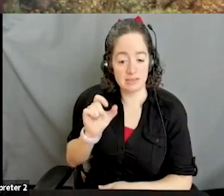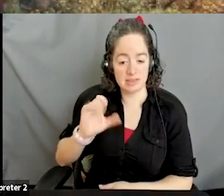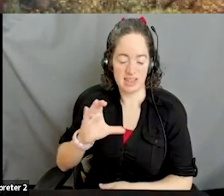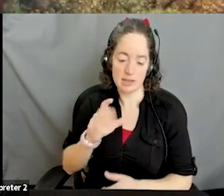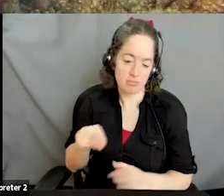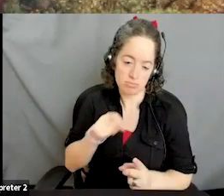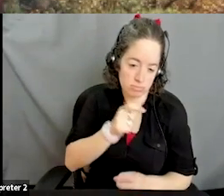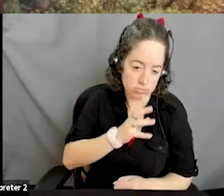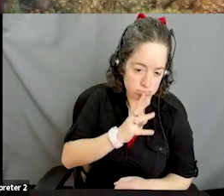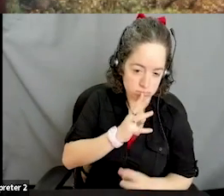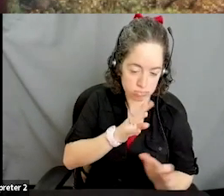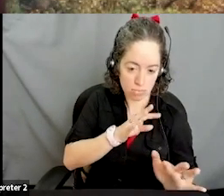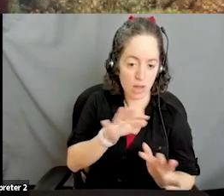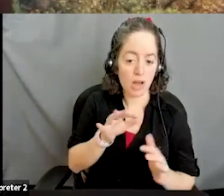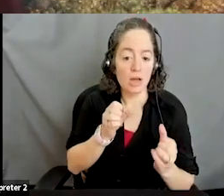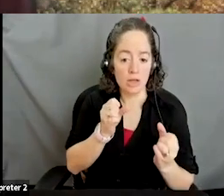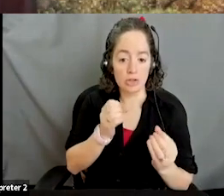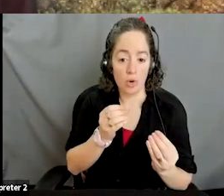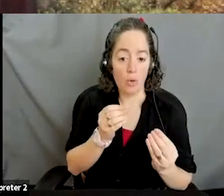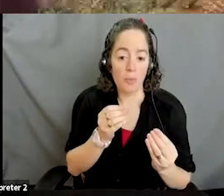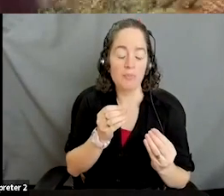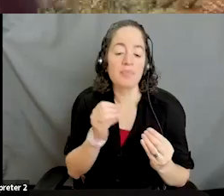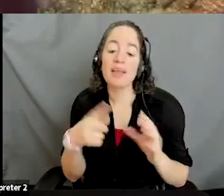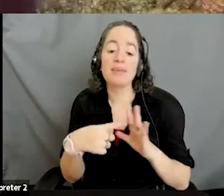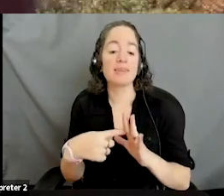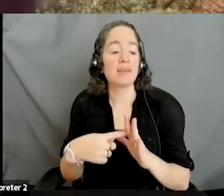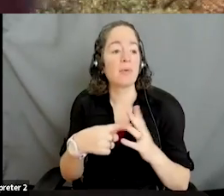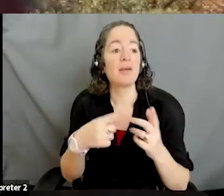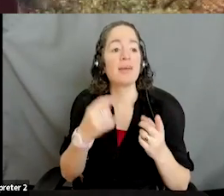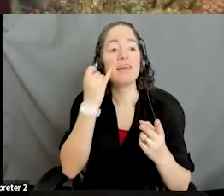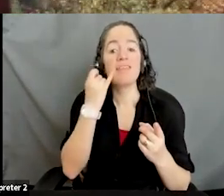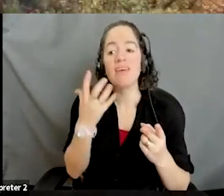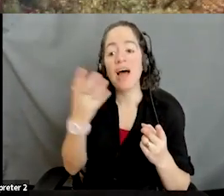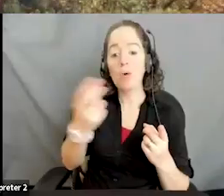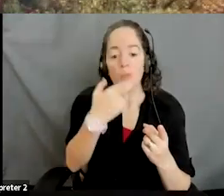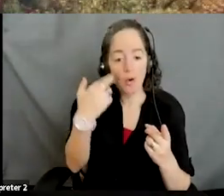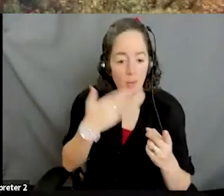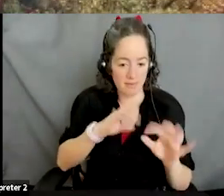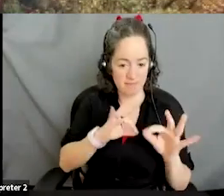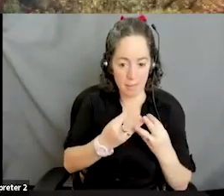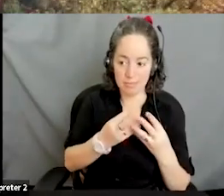we go out to eat, and the man loves chicken tenders. I know pretty much everywhere has chicken tenders,